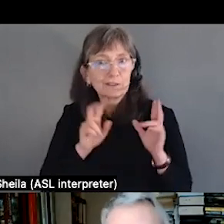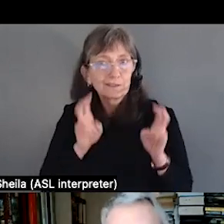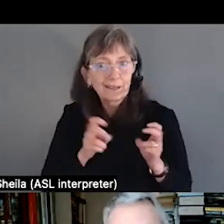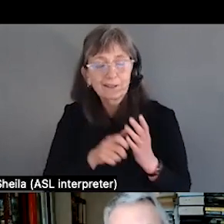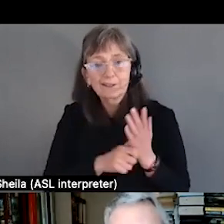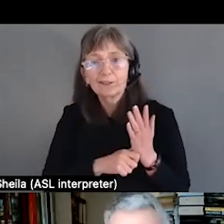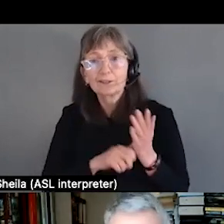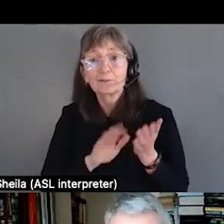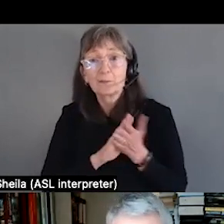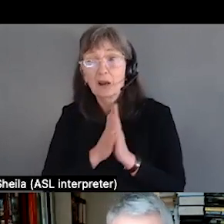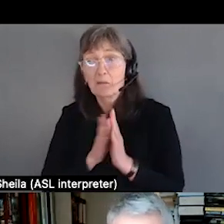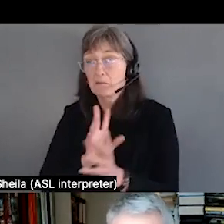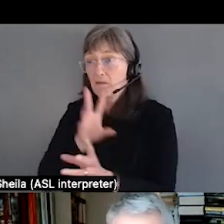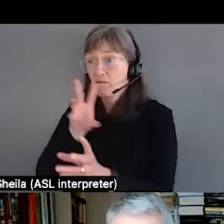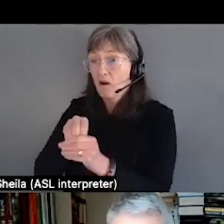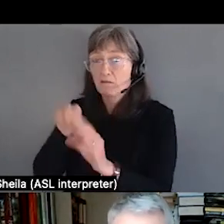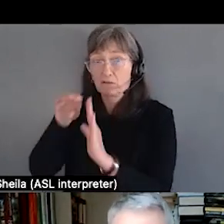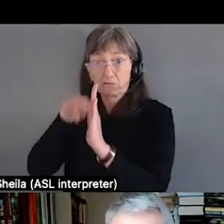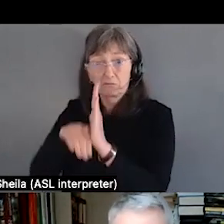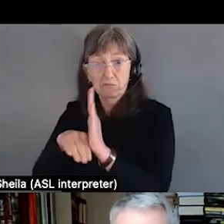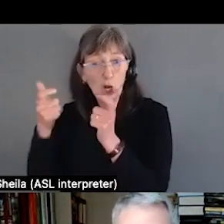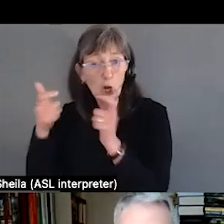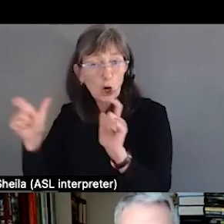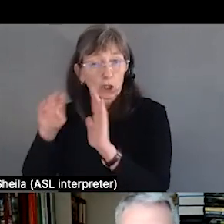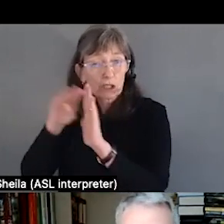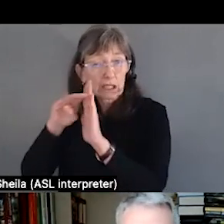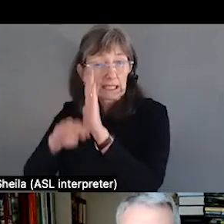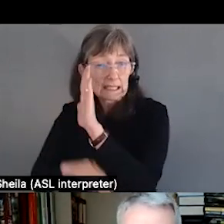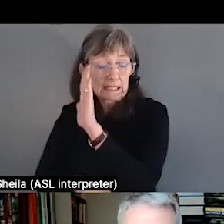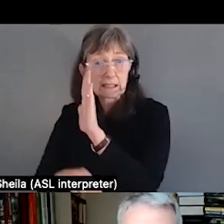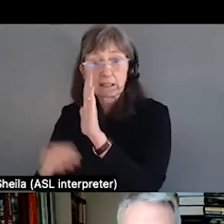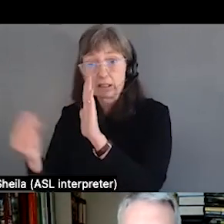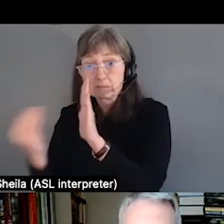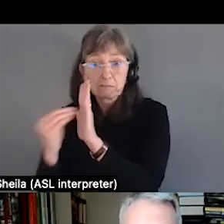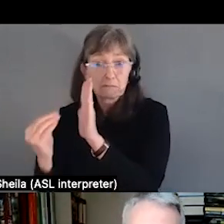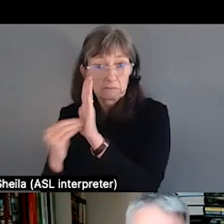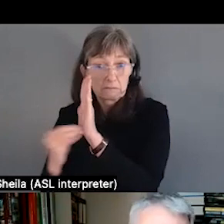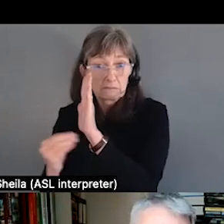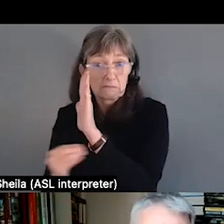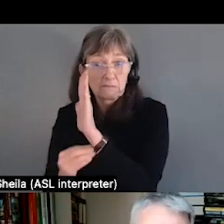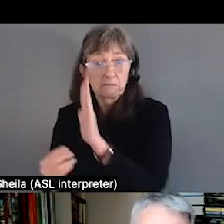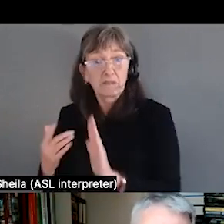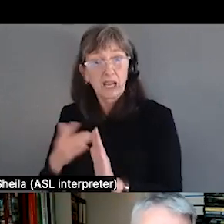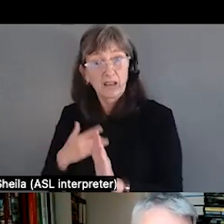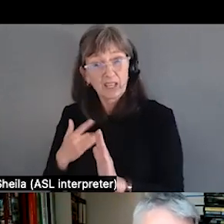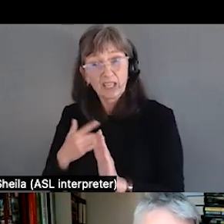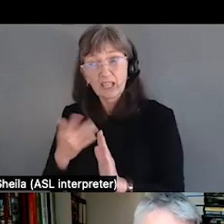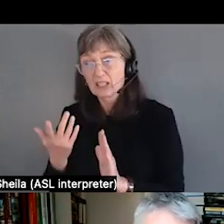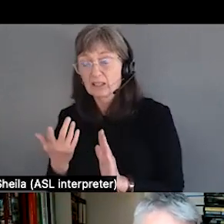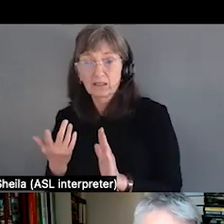catalogues. And if anything, it's gonna give us even more challenge about surfacing the titles